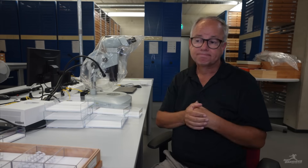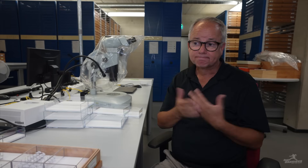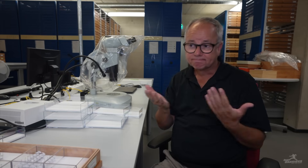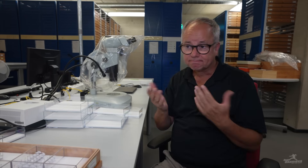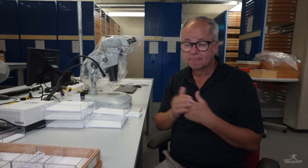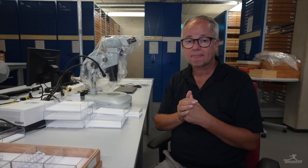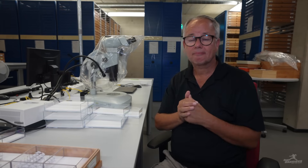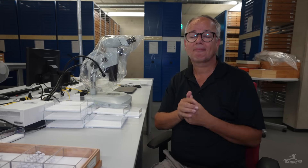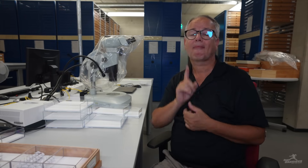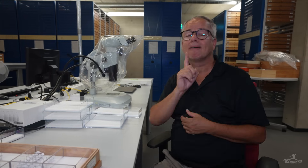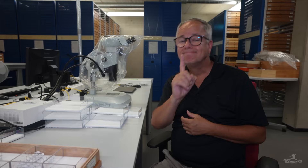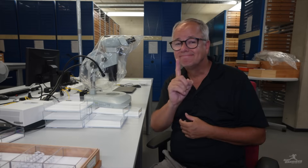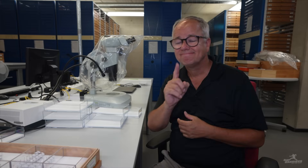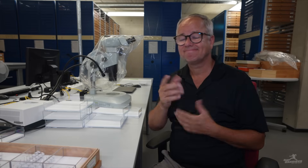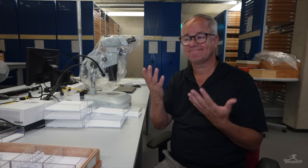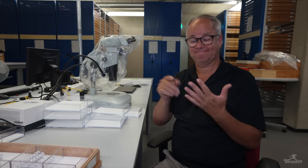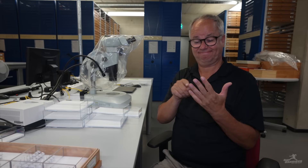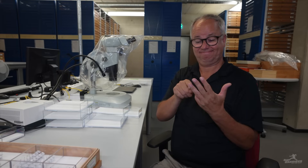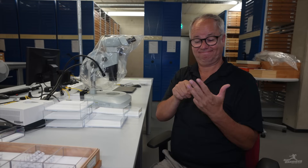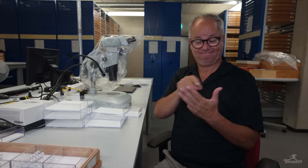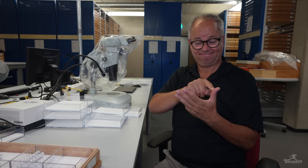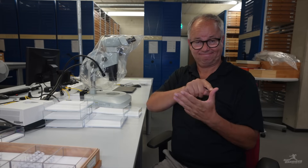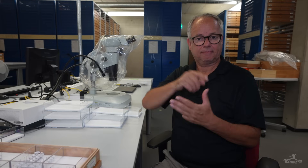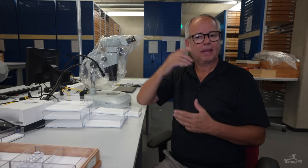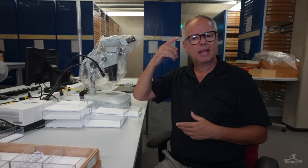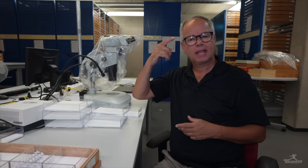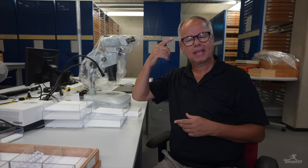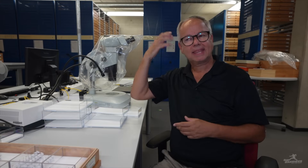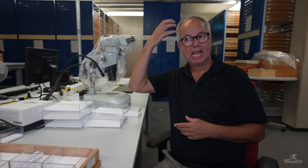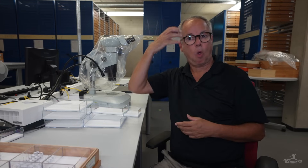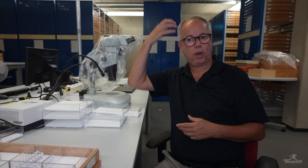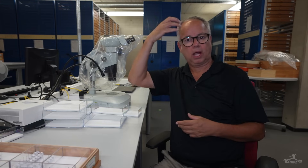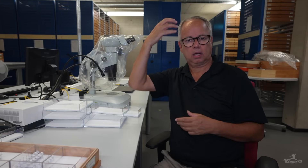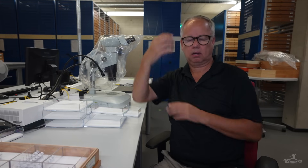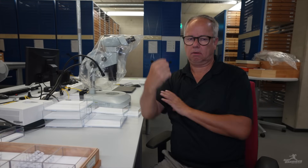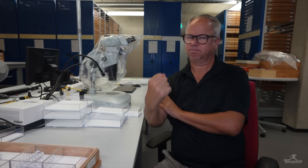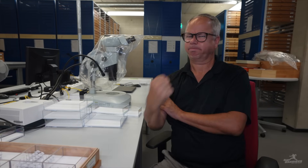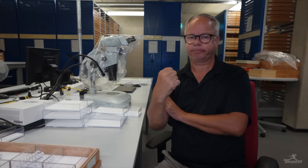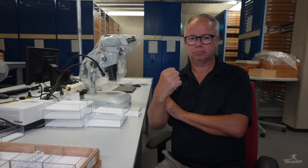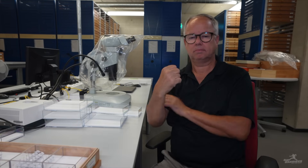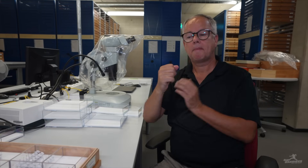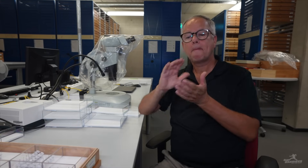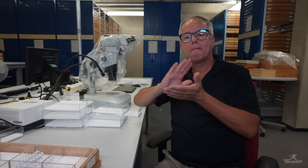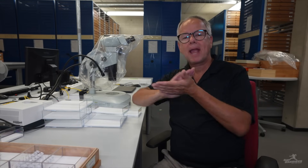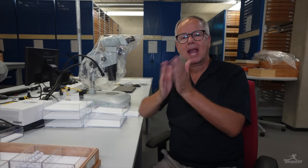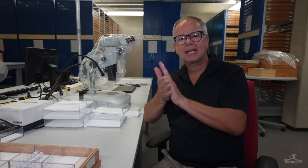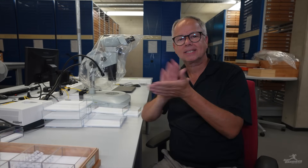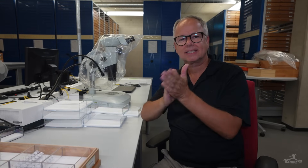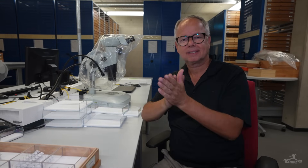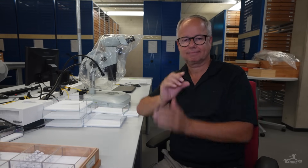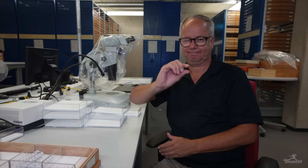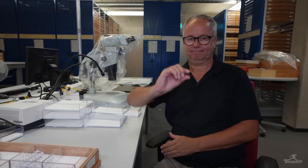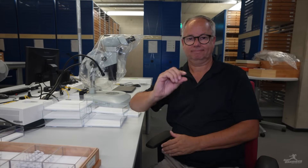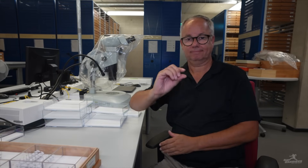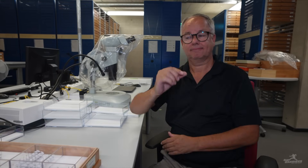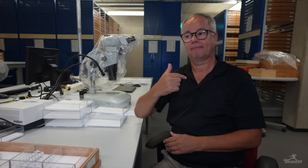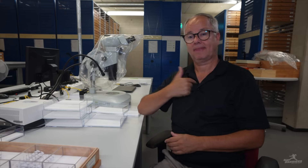The first candidate was strong in scientific theory but not very hands-on.